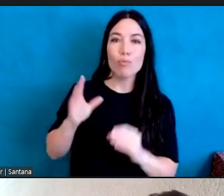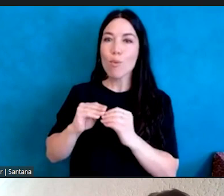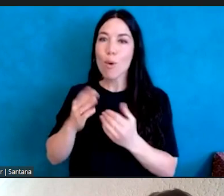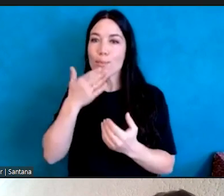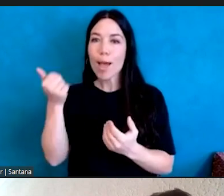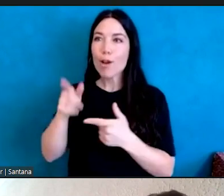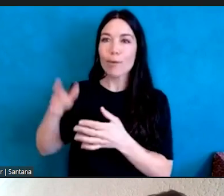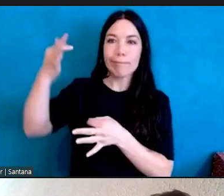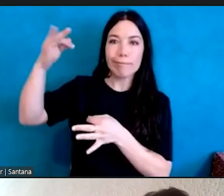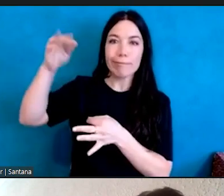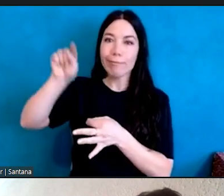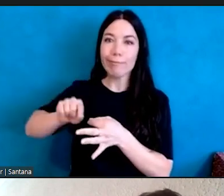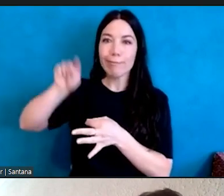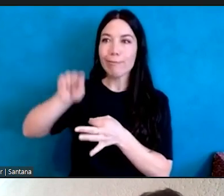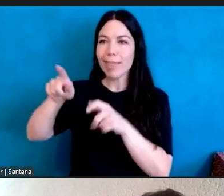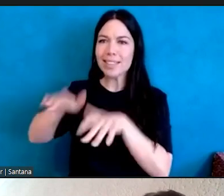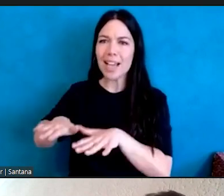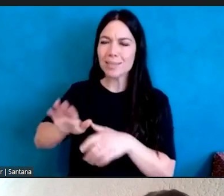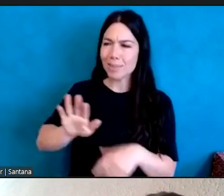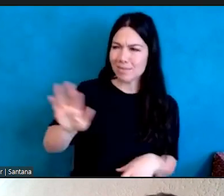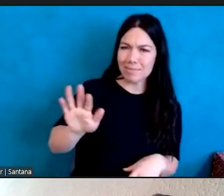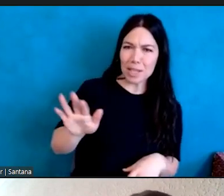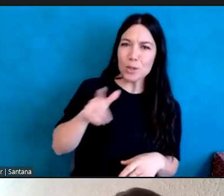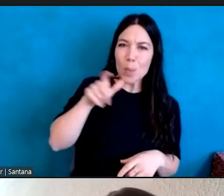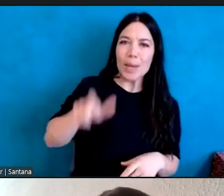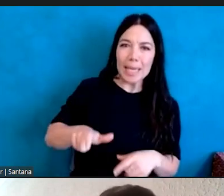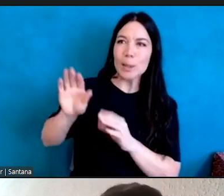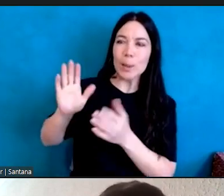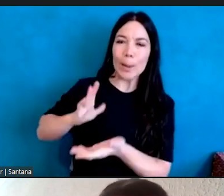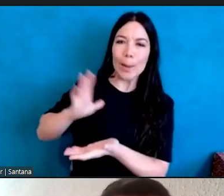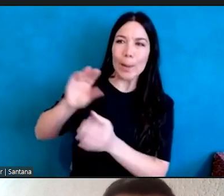We need to be looking at why we have these things in the first place, and the kind of violences that they're creating.